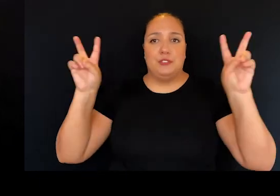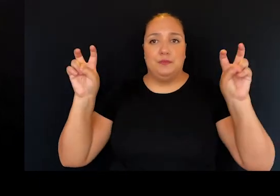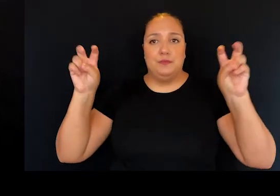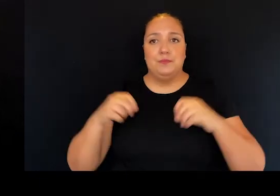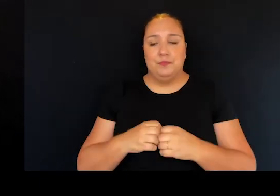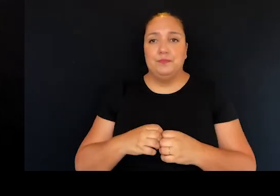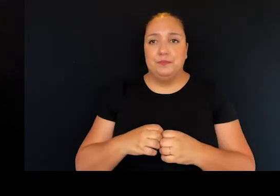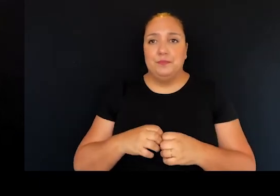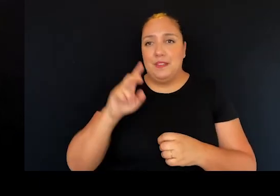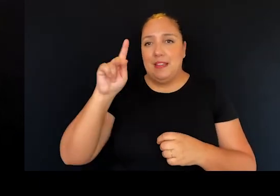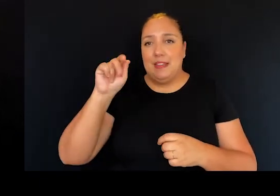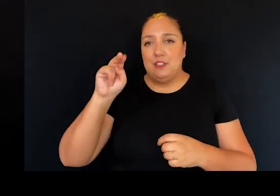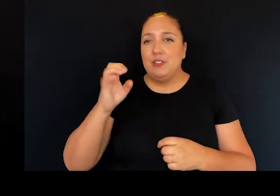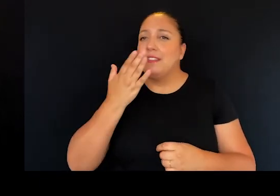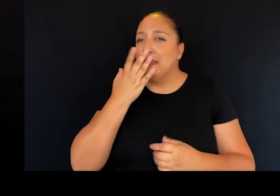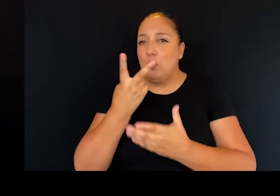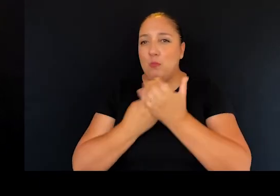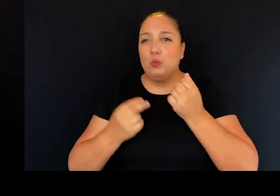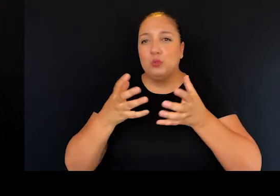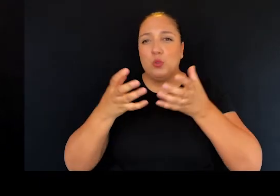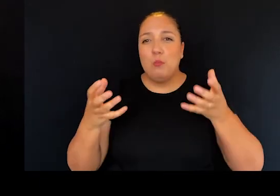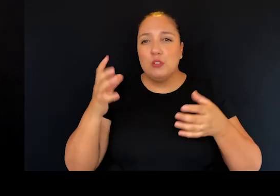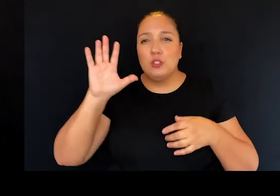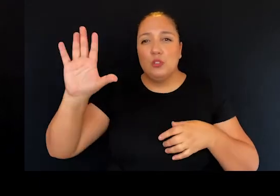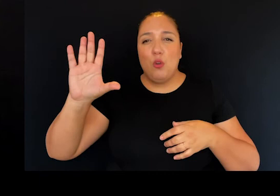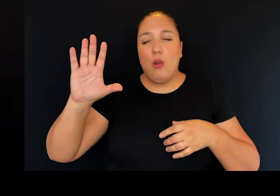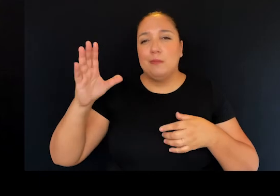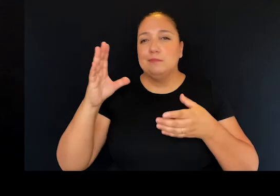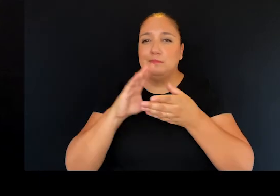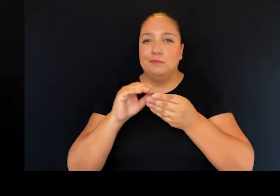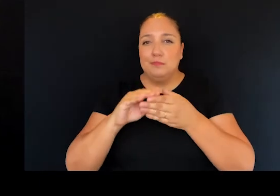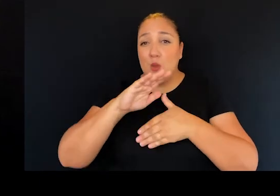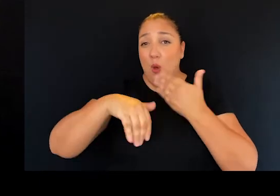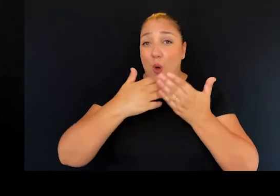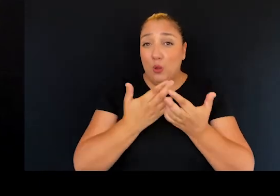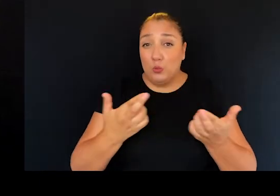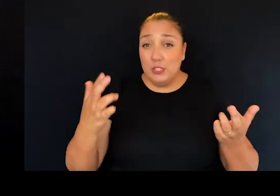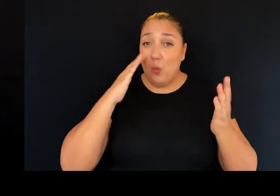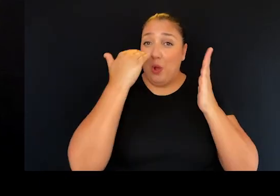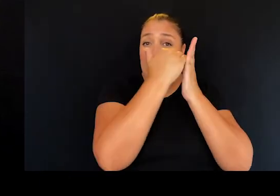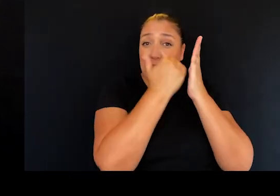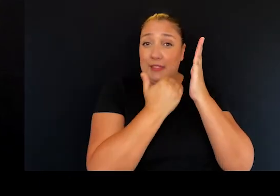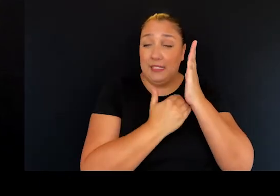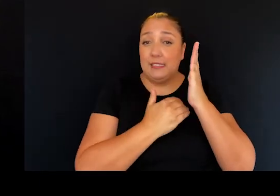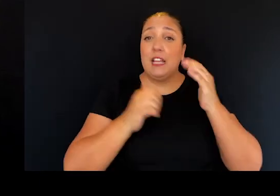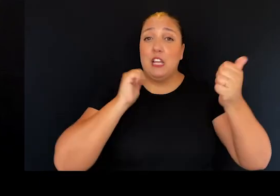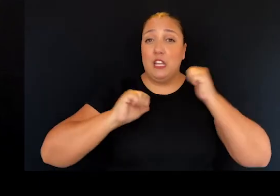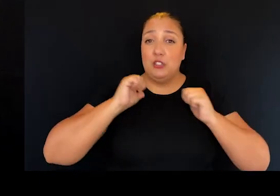All of the resources mentioned in today's episode will be listed in the show notes below. And to our audience, make sure to stay tuned